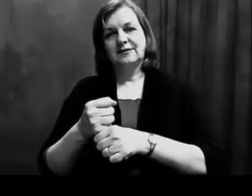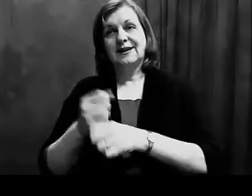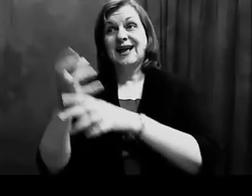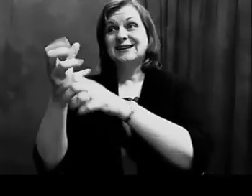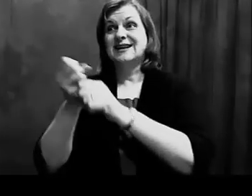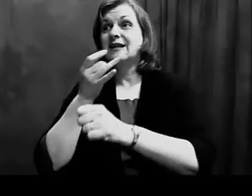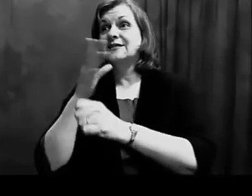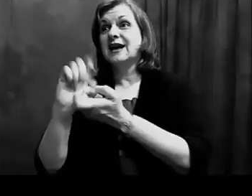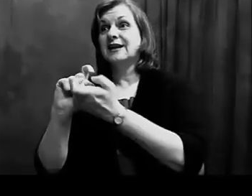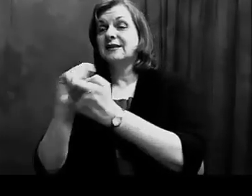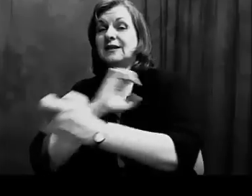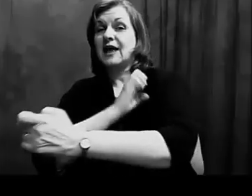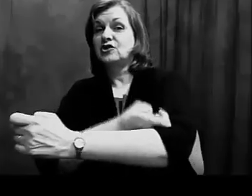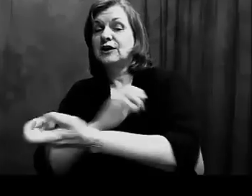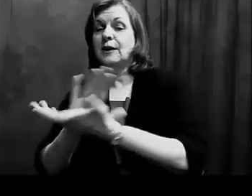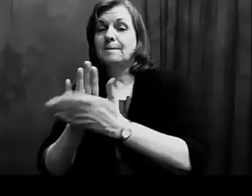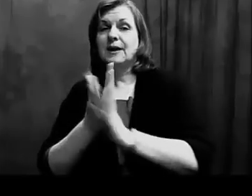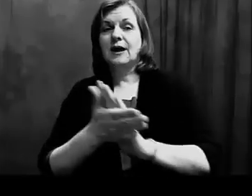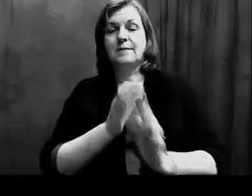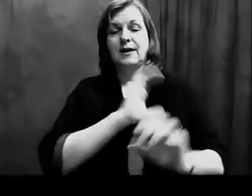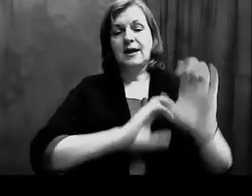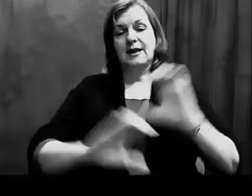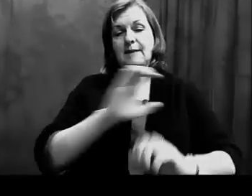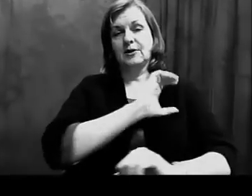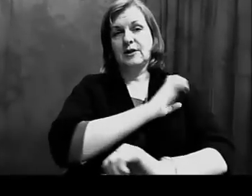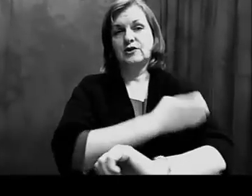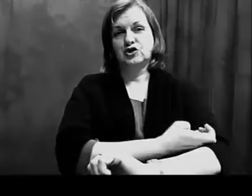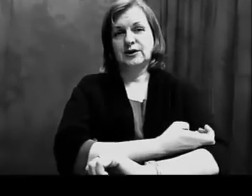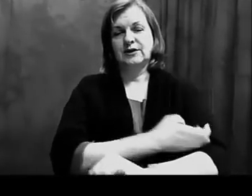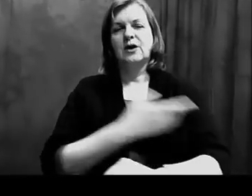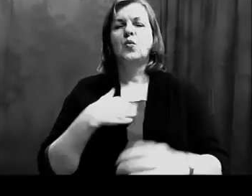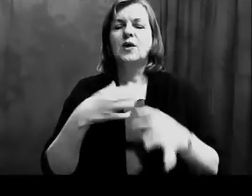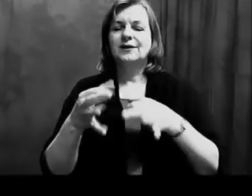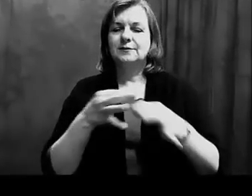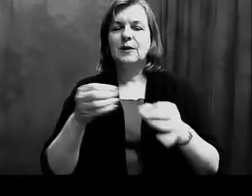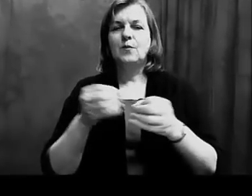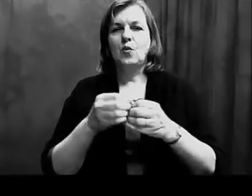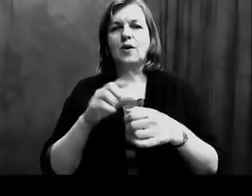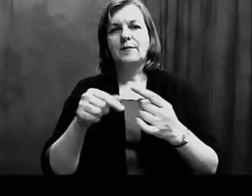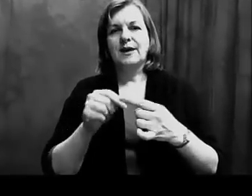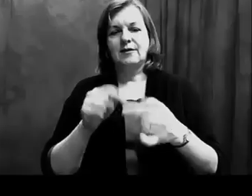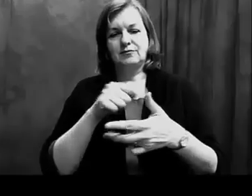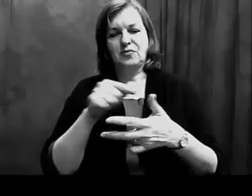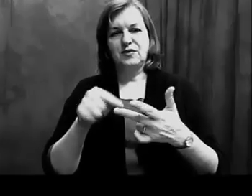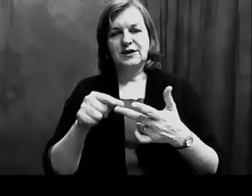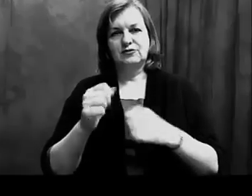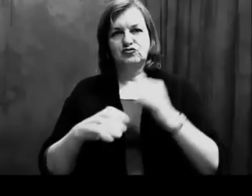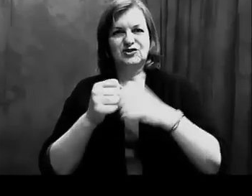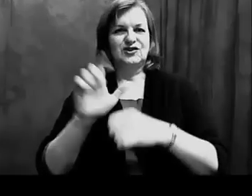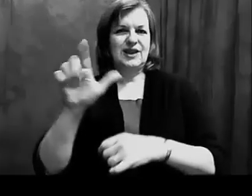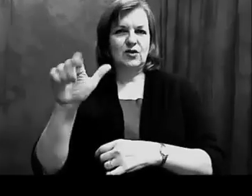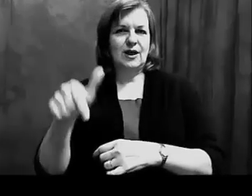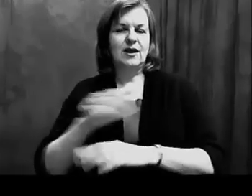for some part of photosynthesis and the conversion of light energy and chemical